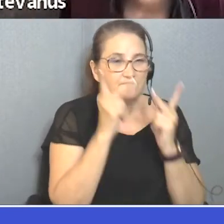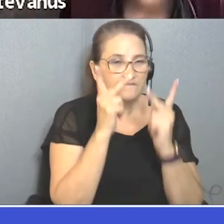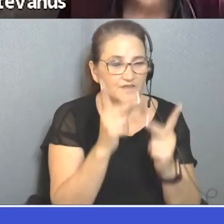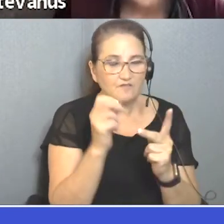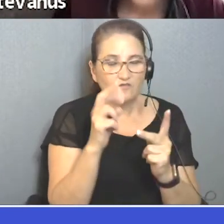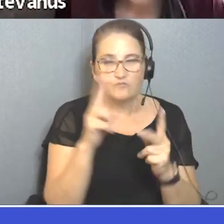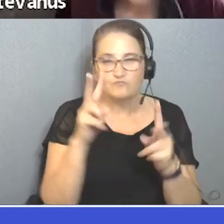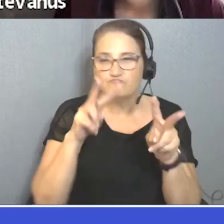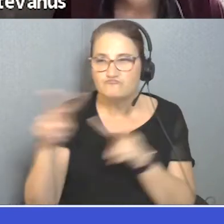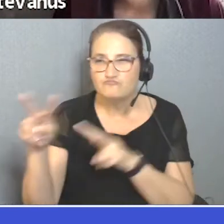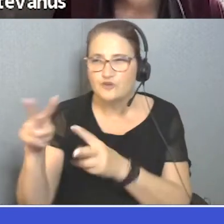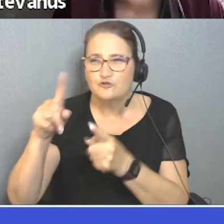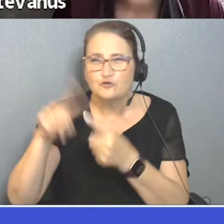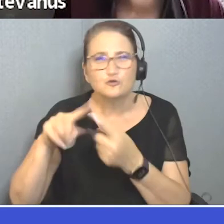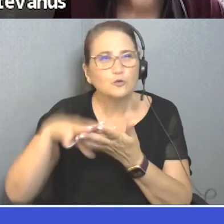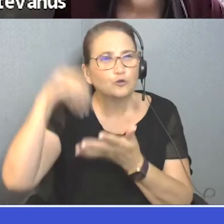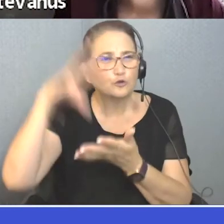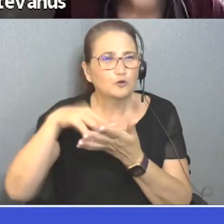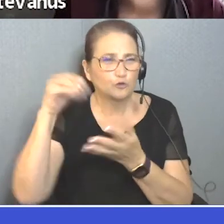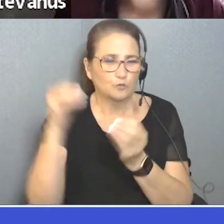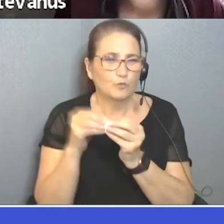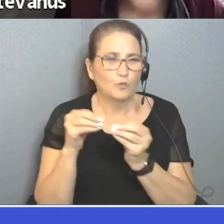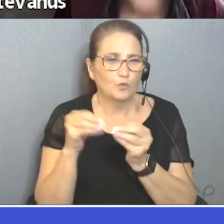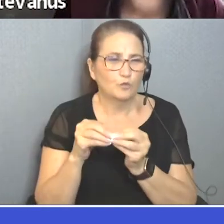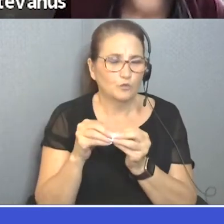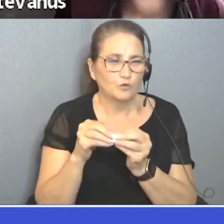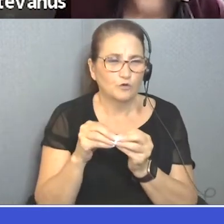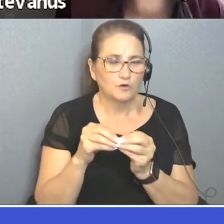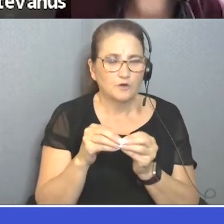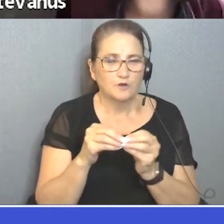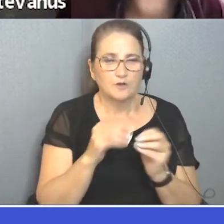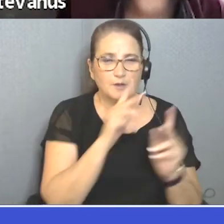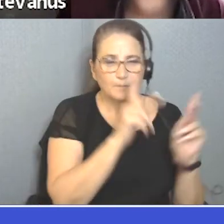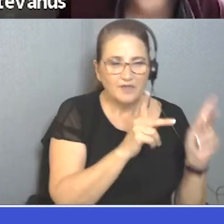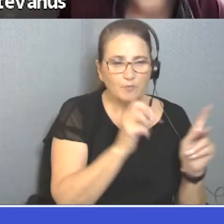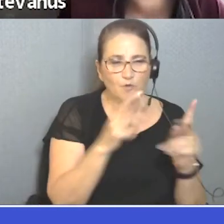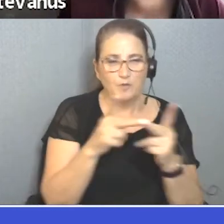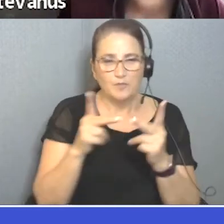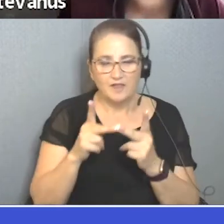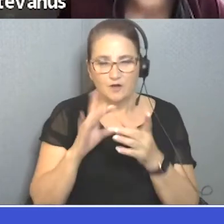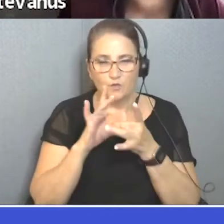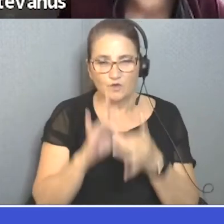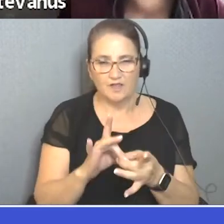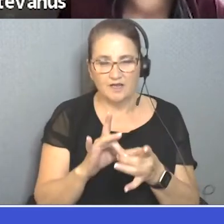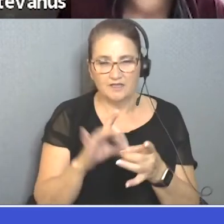or maybe shadow or places where you could visit or observe. And just learn more. People or